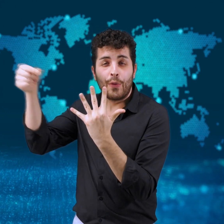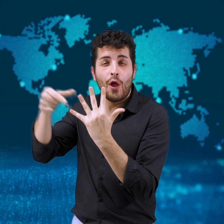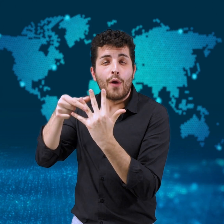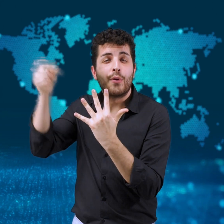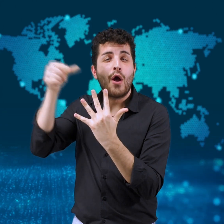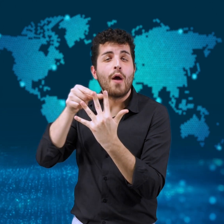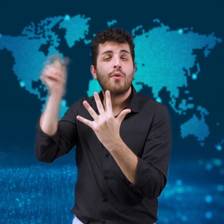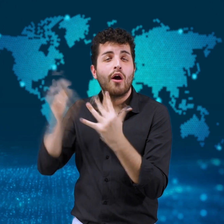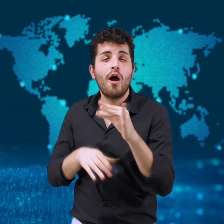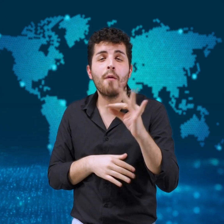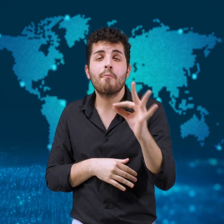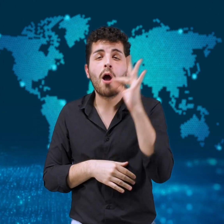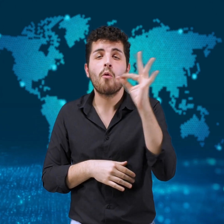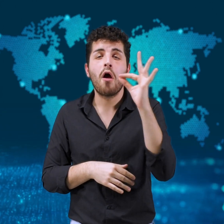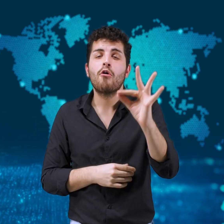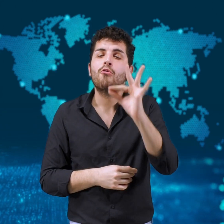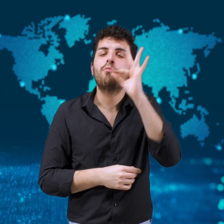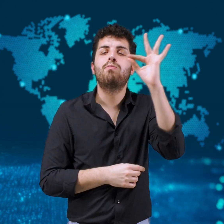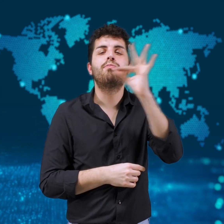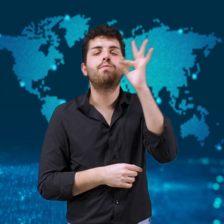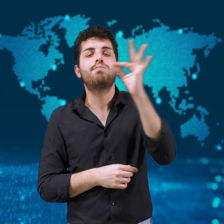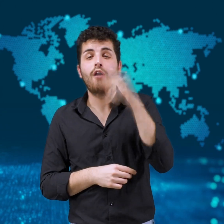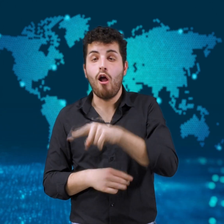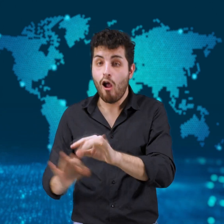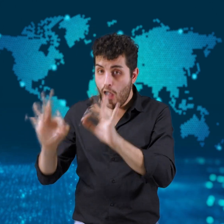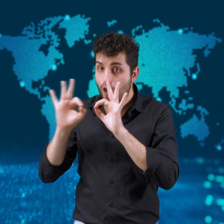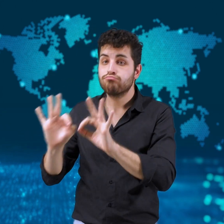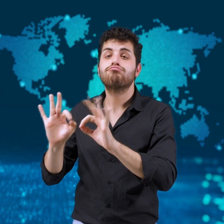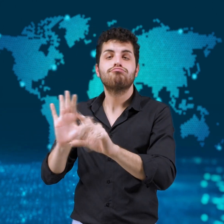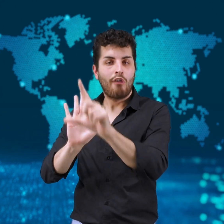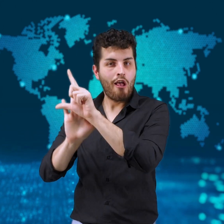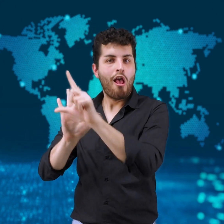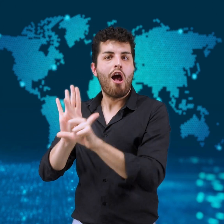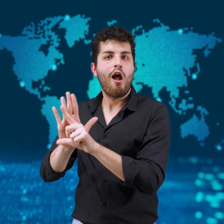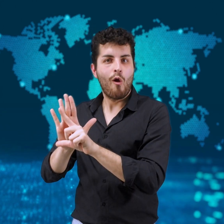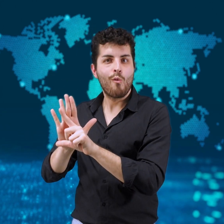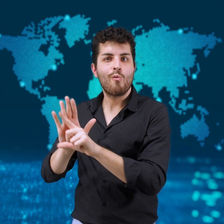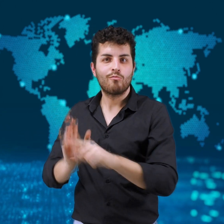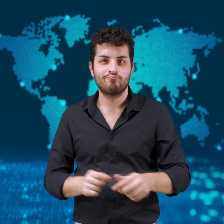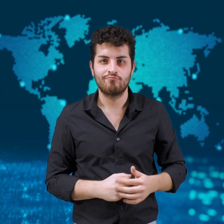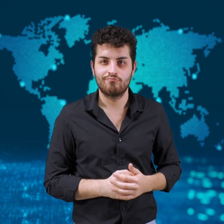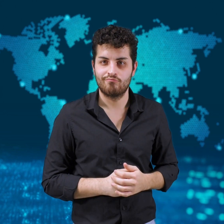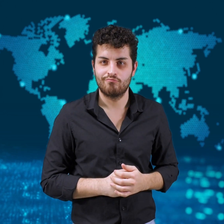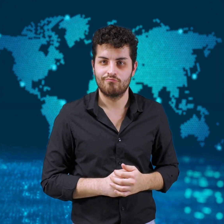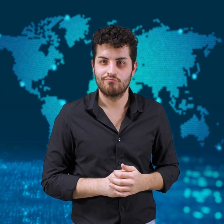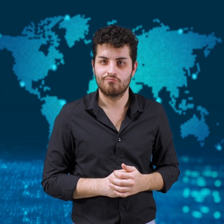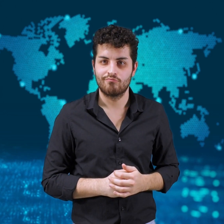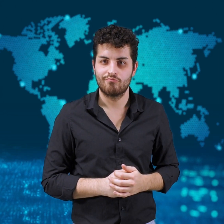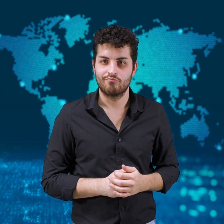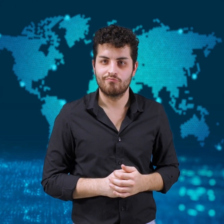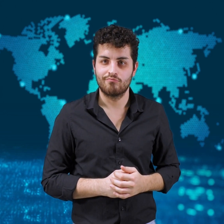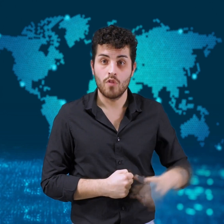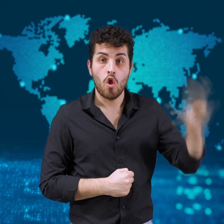Argentina has legalized homegrown marijuana.